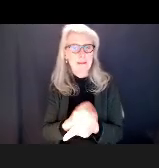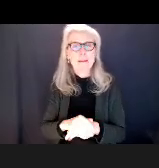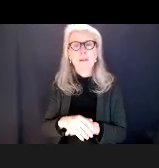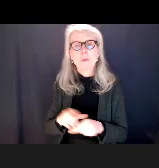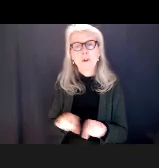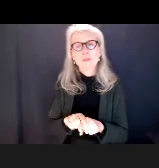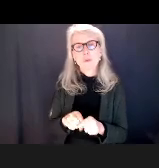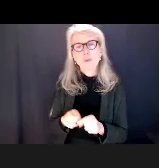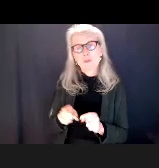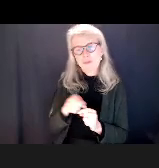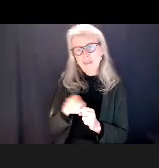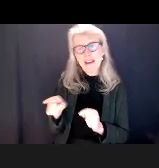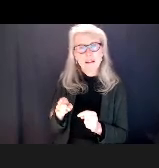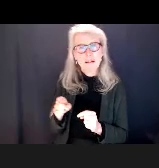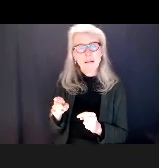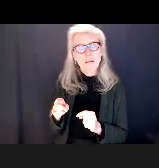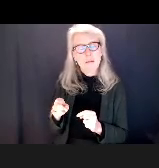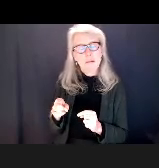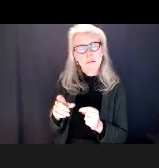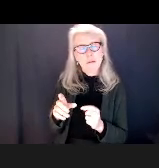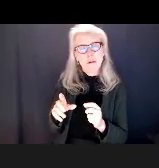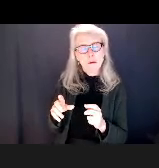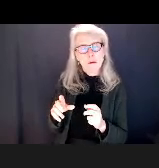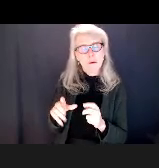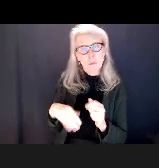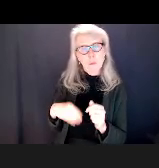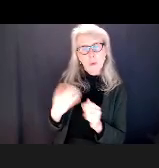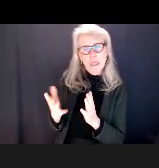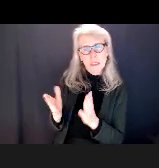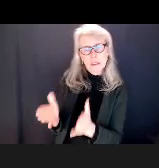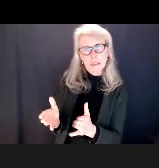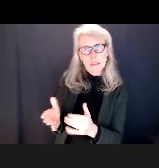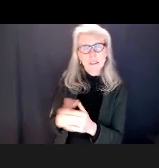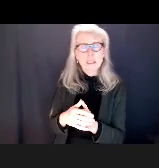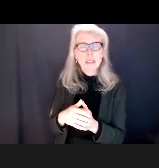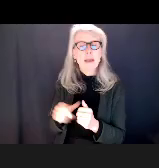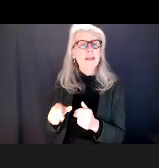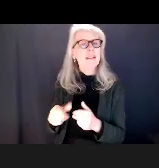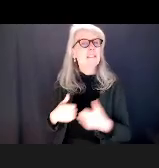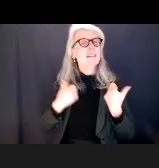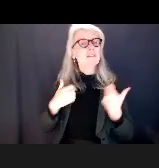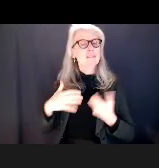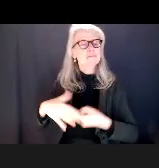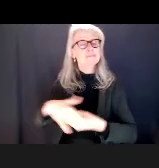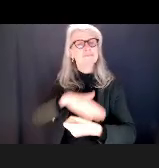reflected the staff complement of an agency located in a majority white small town. We're